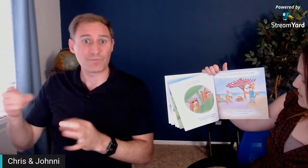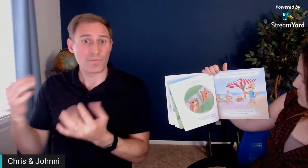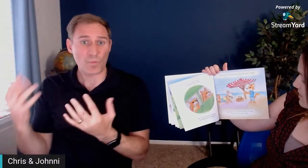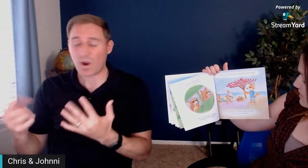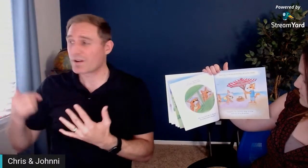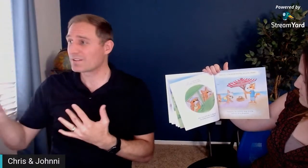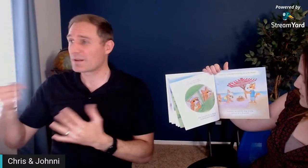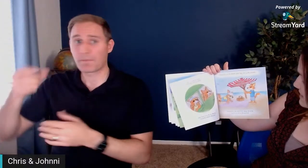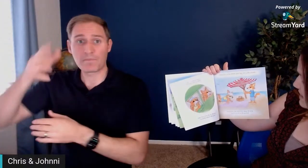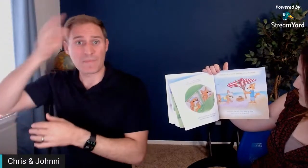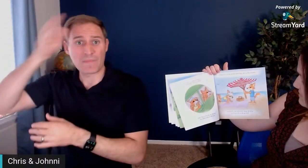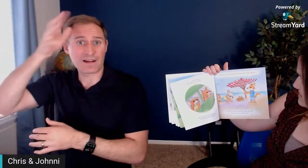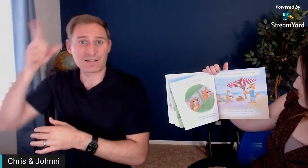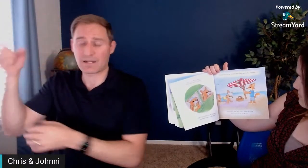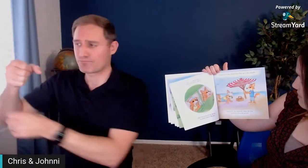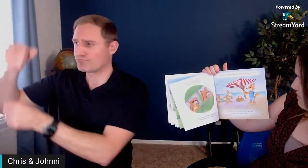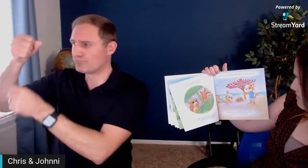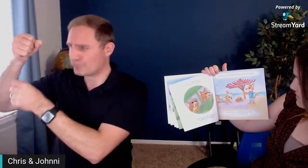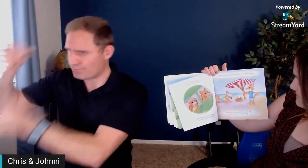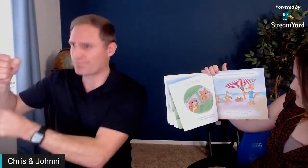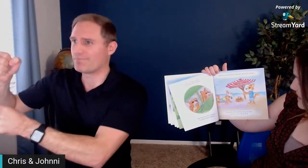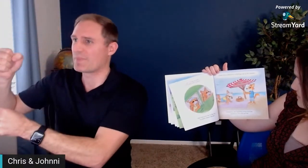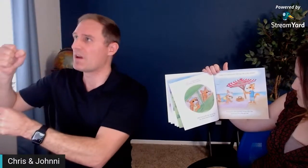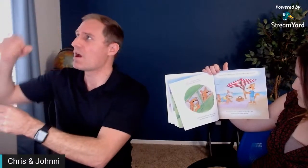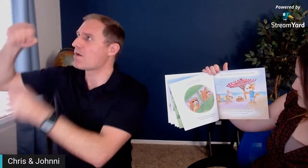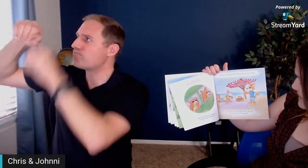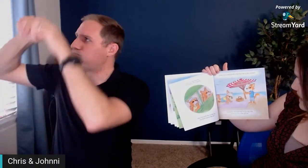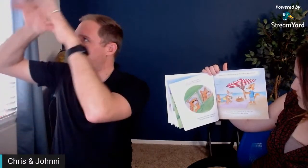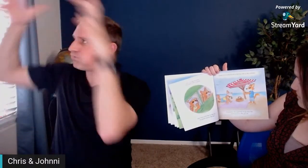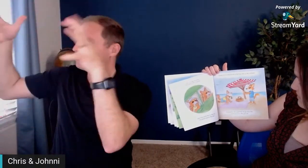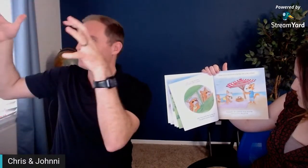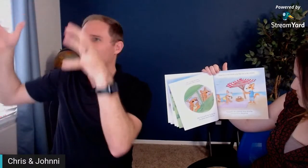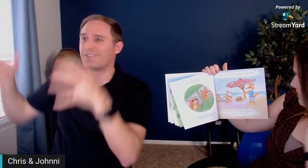meanwhile ben and emily dumped all of the sand toys out on the ground